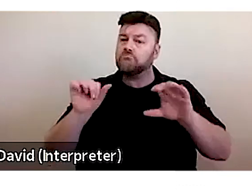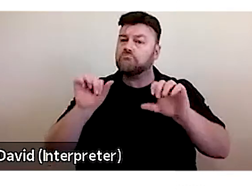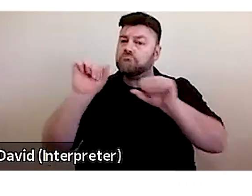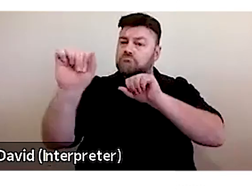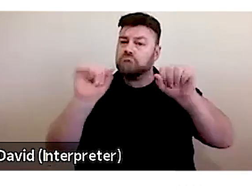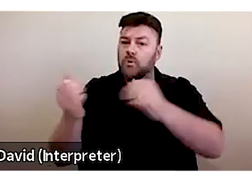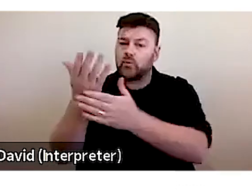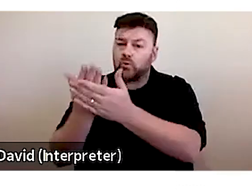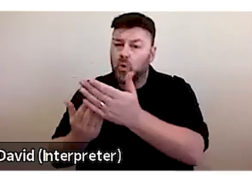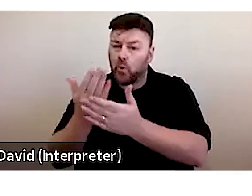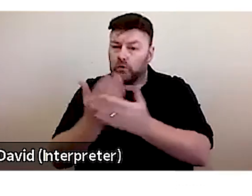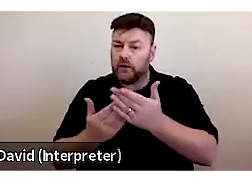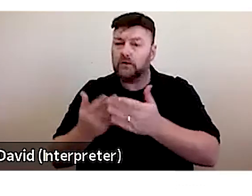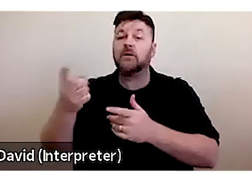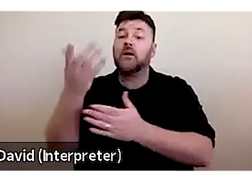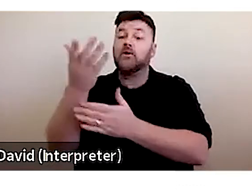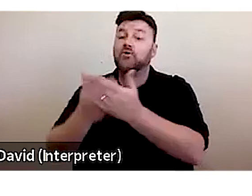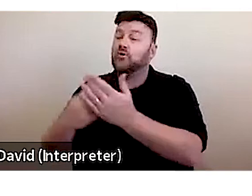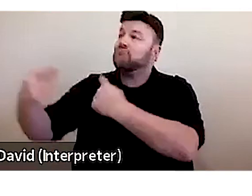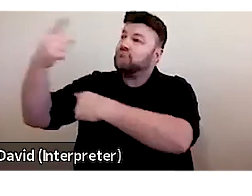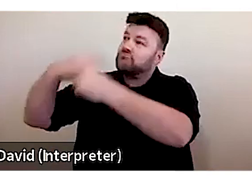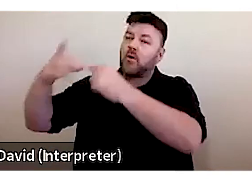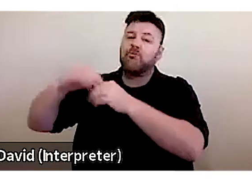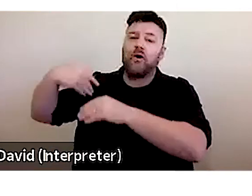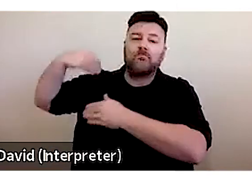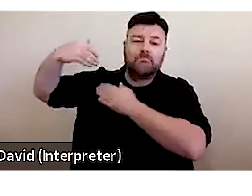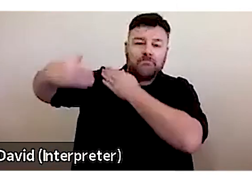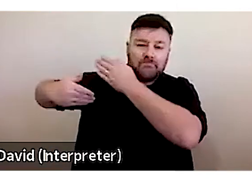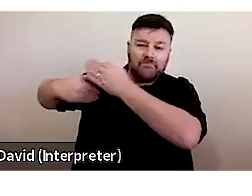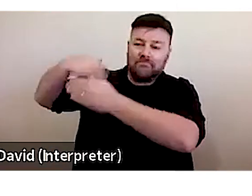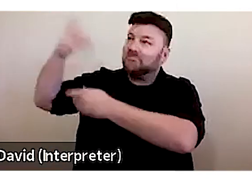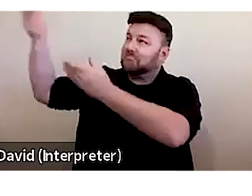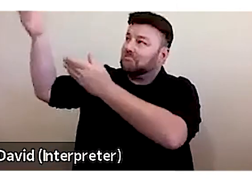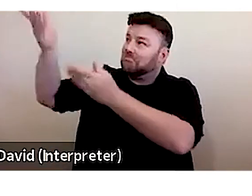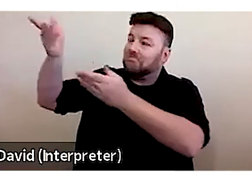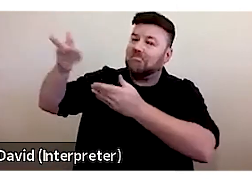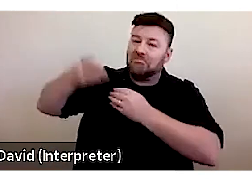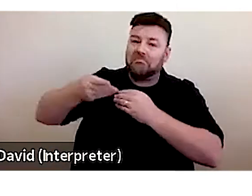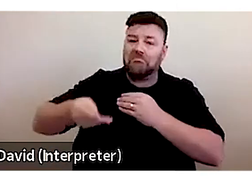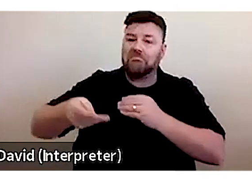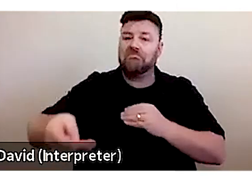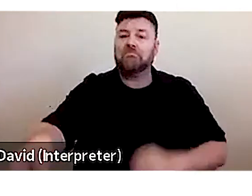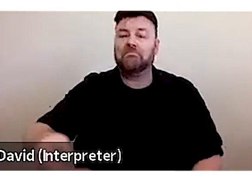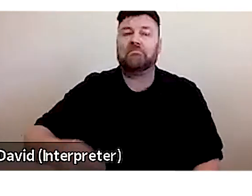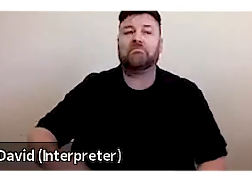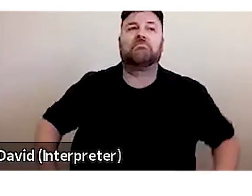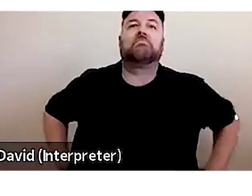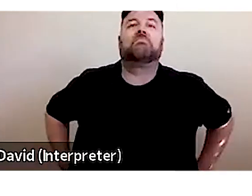handed down and there are particular stories or practices